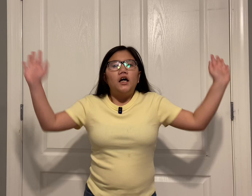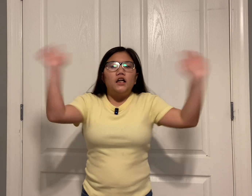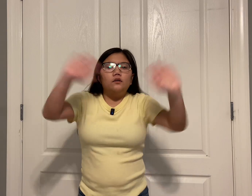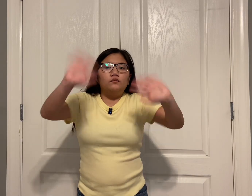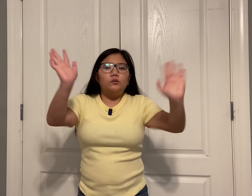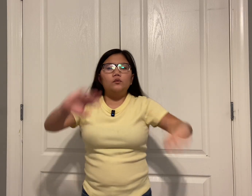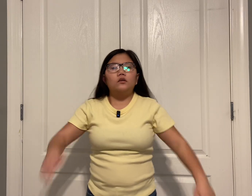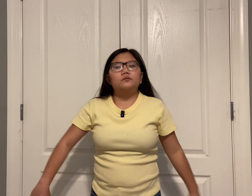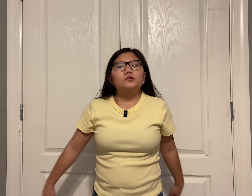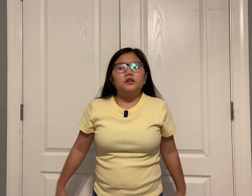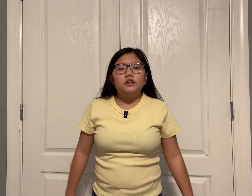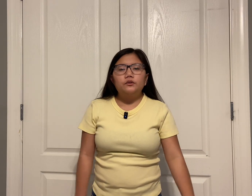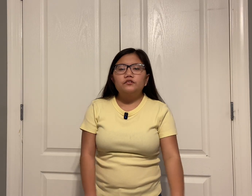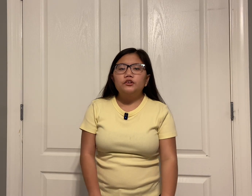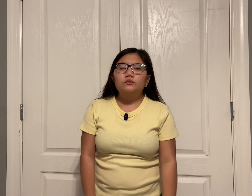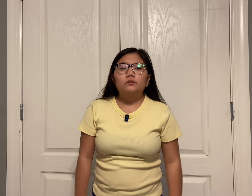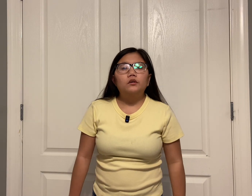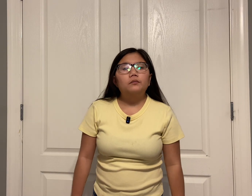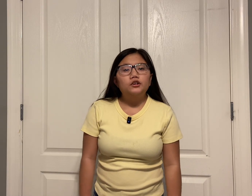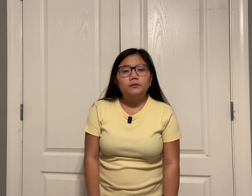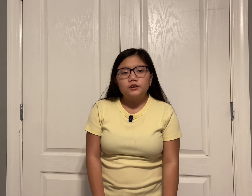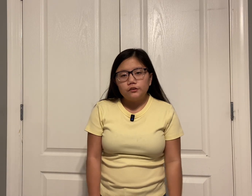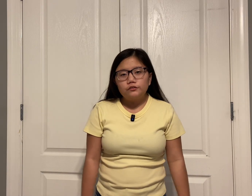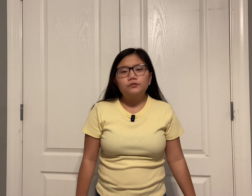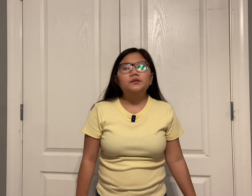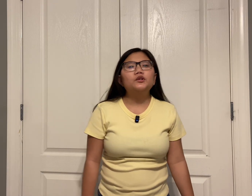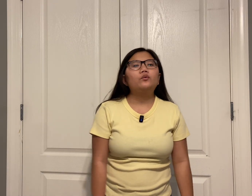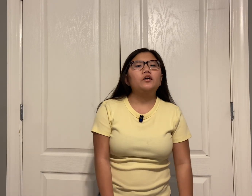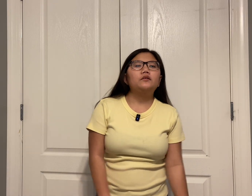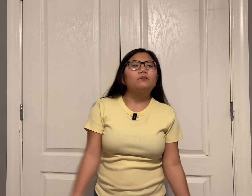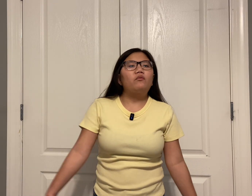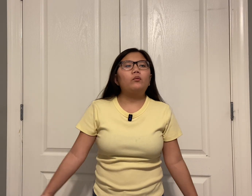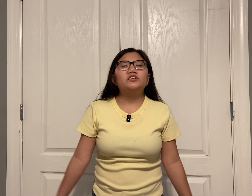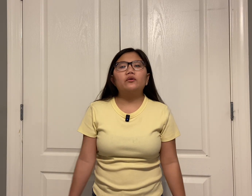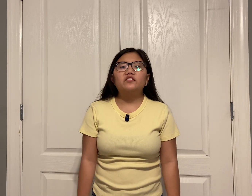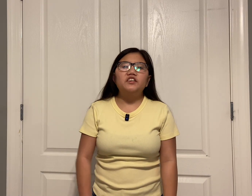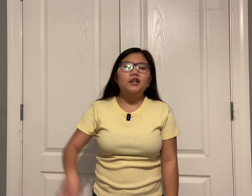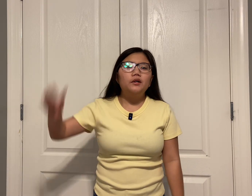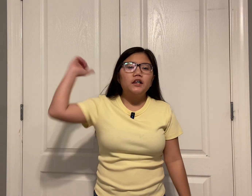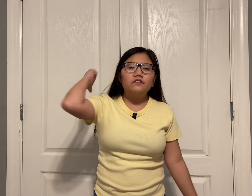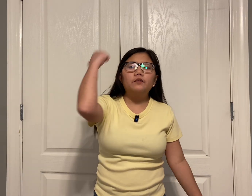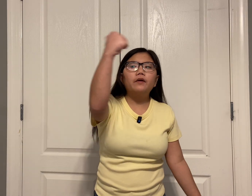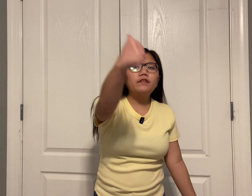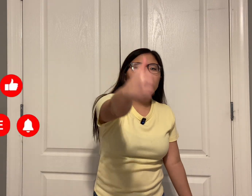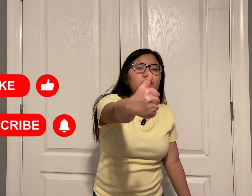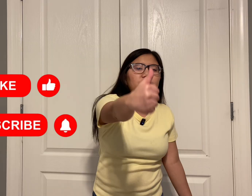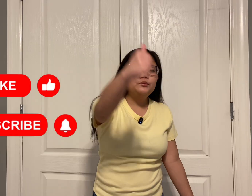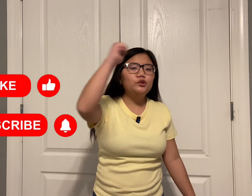Hello everyone. Welcome to my channel if you're new or welcome back to my channel if you've been here a while. Before we start the video, give it a big *woosh* thumbs up if you enjoyed it,